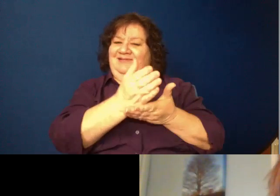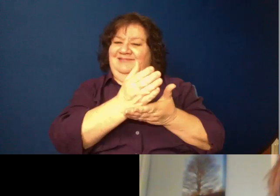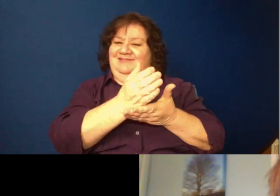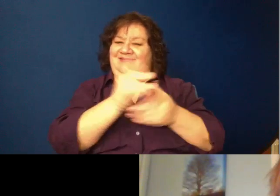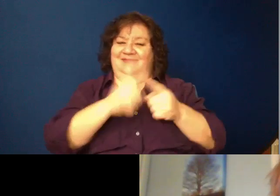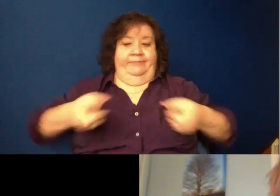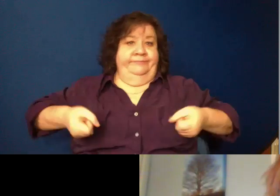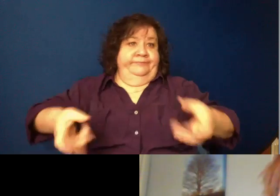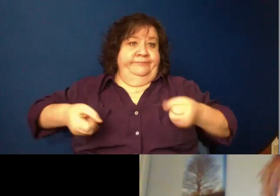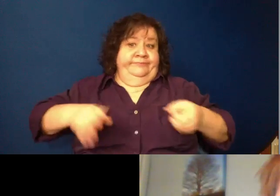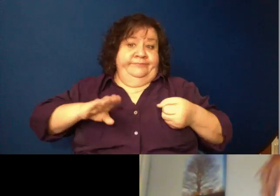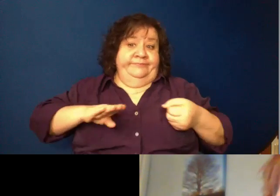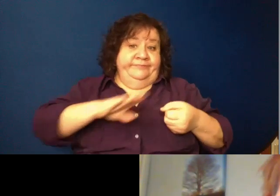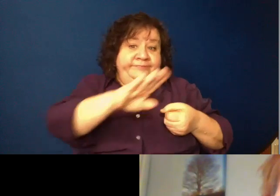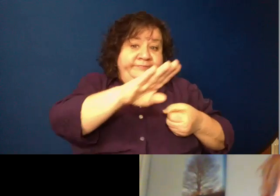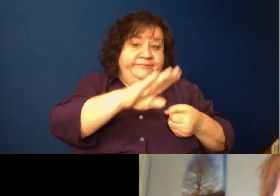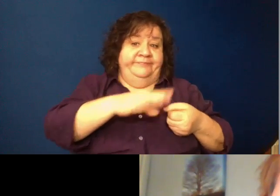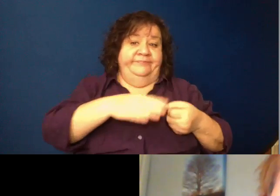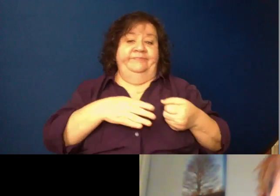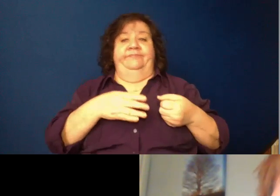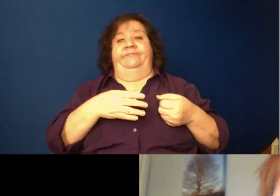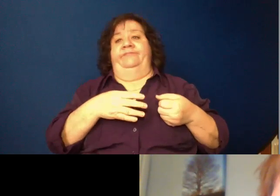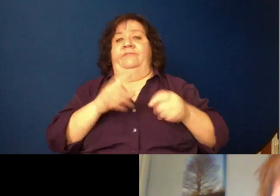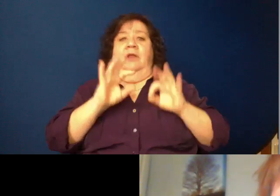and that there would be live guidance and assistance provided for those who need it